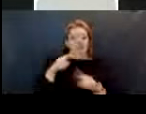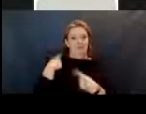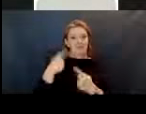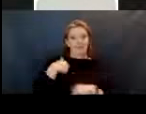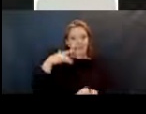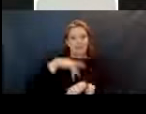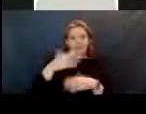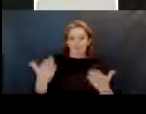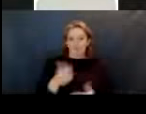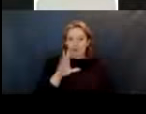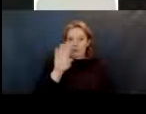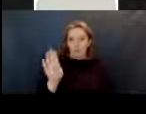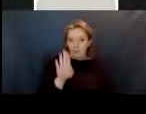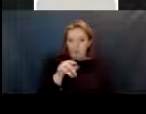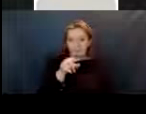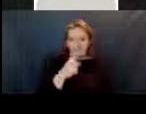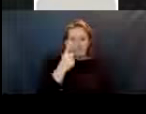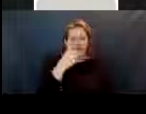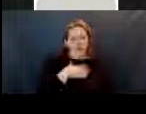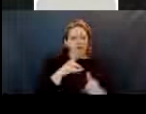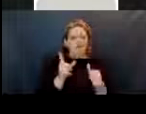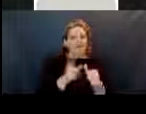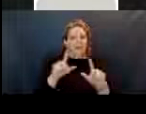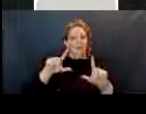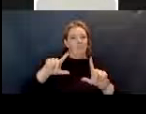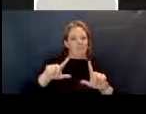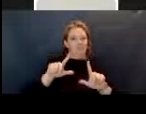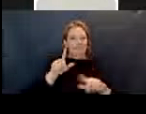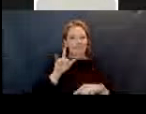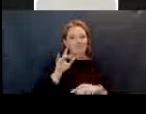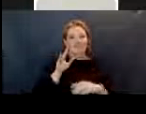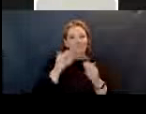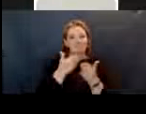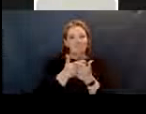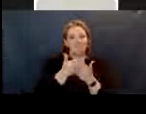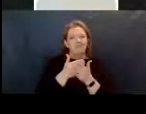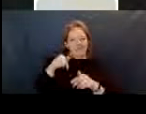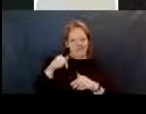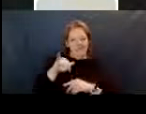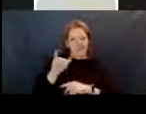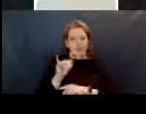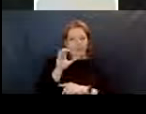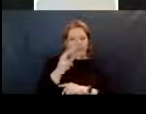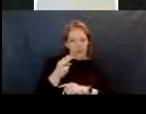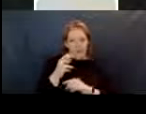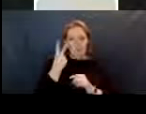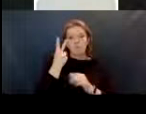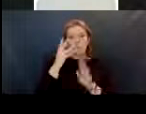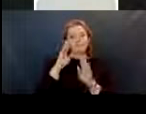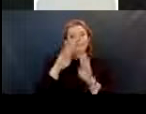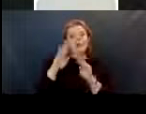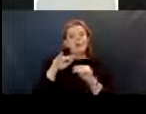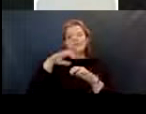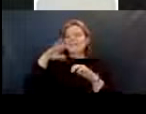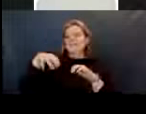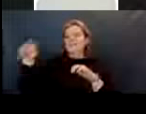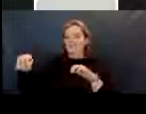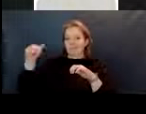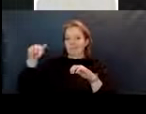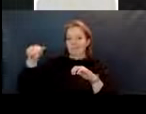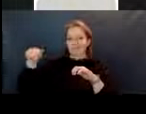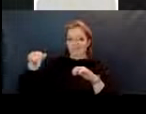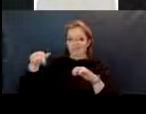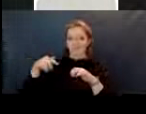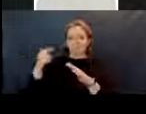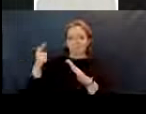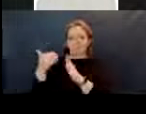Up the road for me is, well two doors down is a neighbor, and these are some of his horses